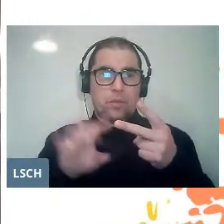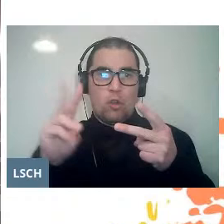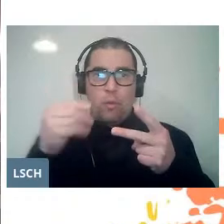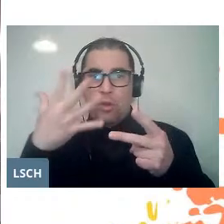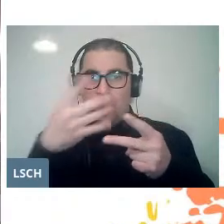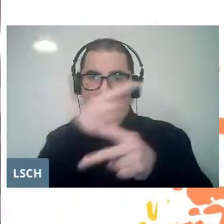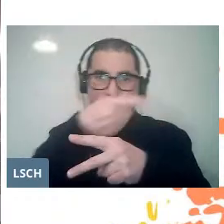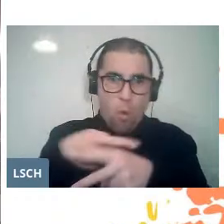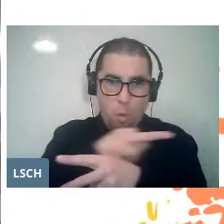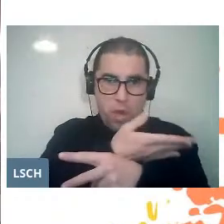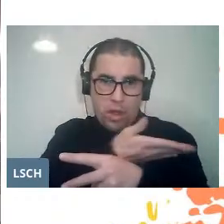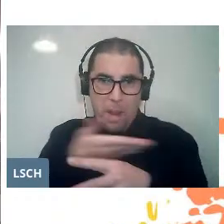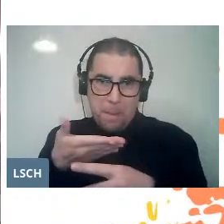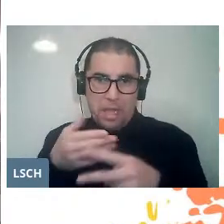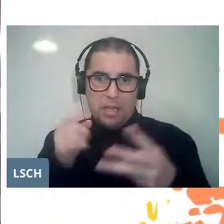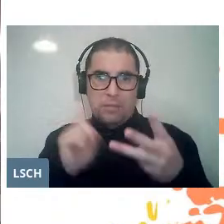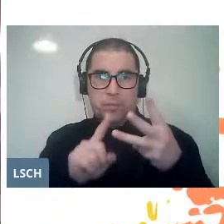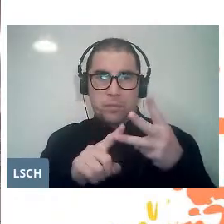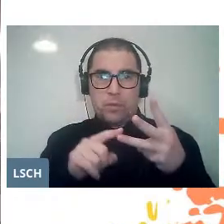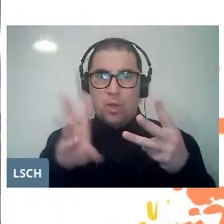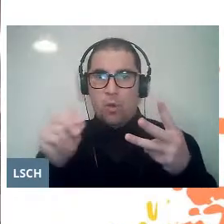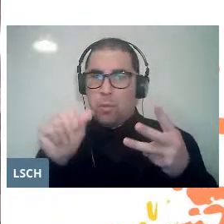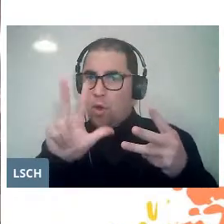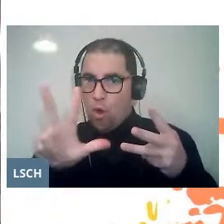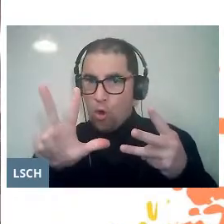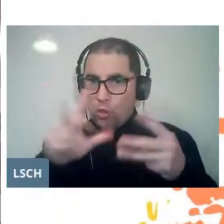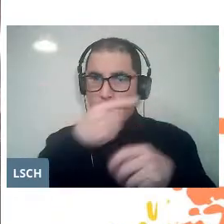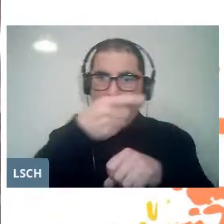symphony number 8 also an hour and a half.